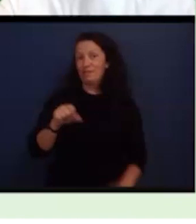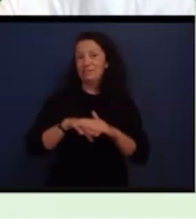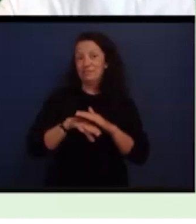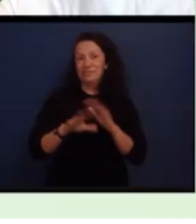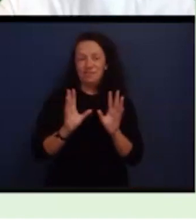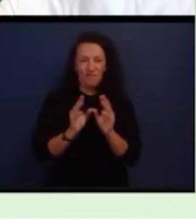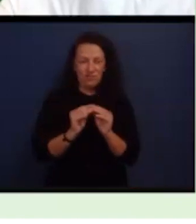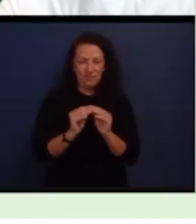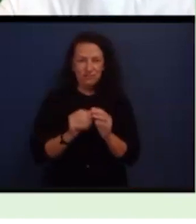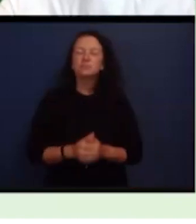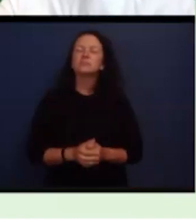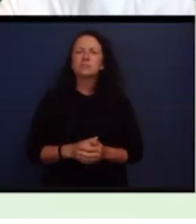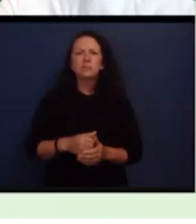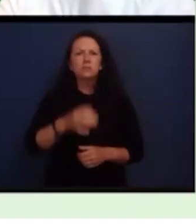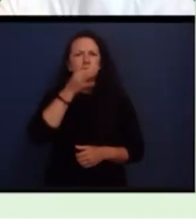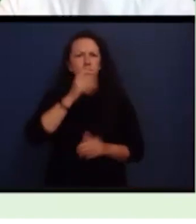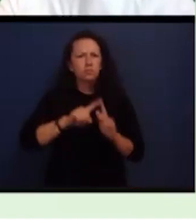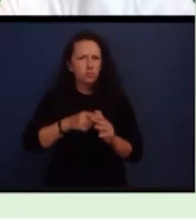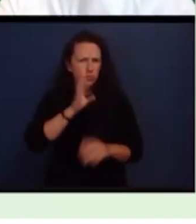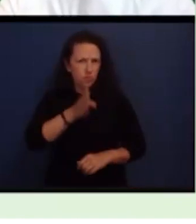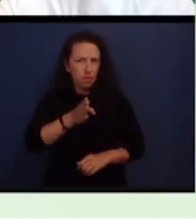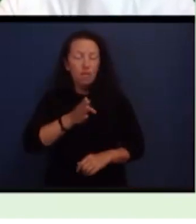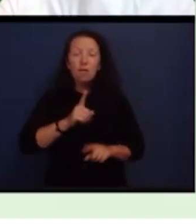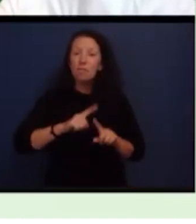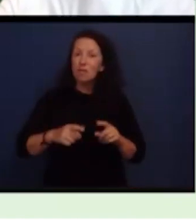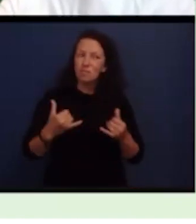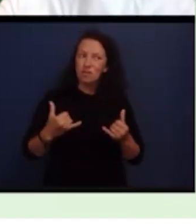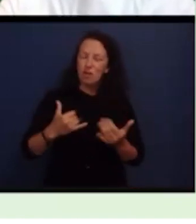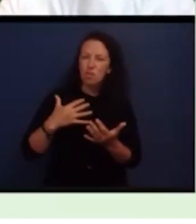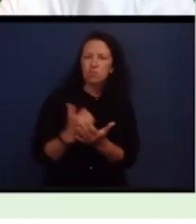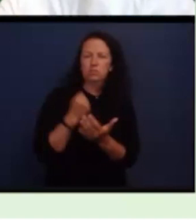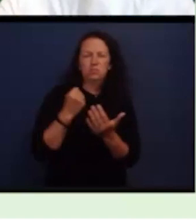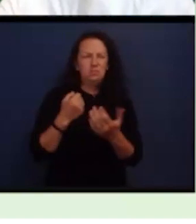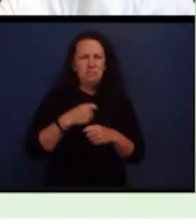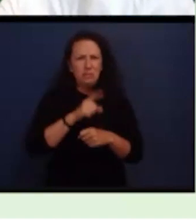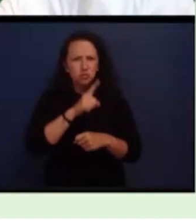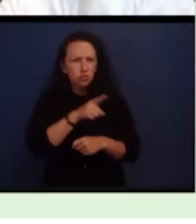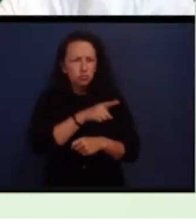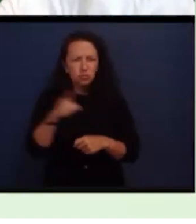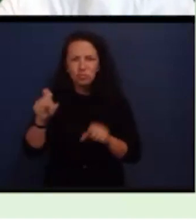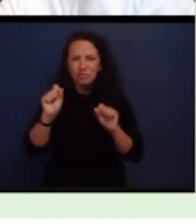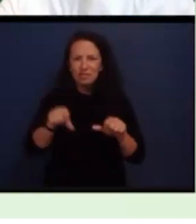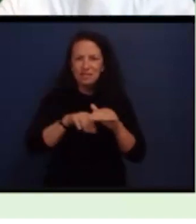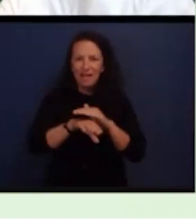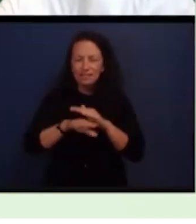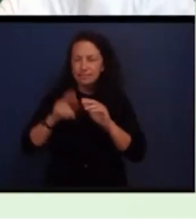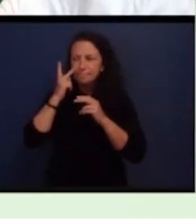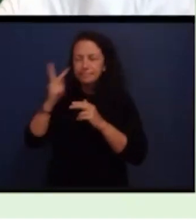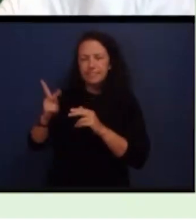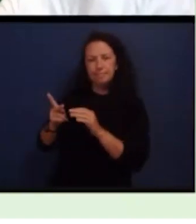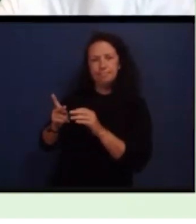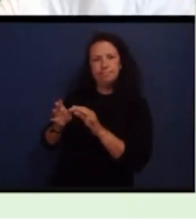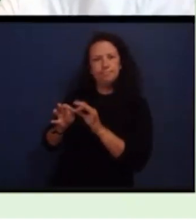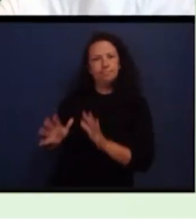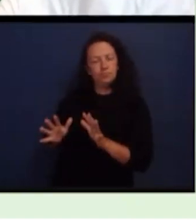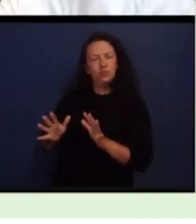We will get started shortly, but in the meantime, I wanted to make sure everyone knows how to access sign language and captions for this webinar.